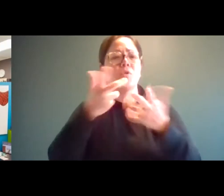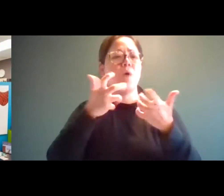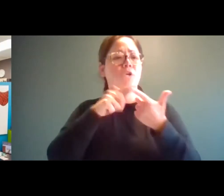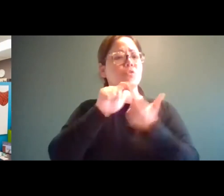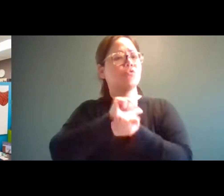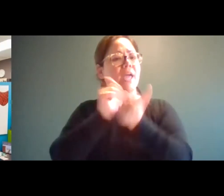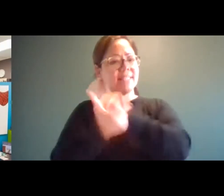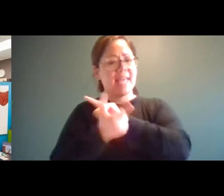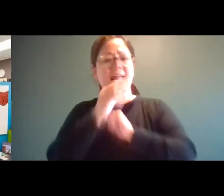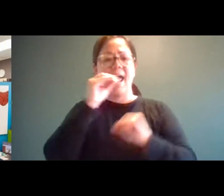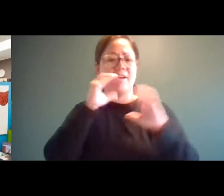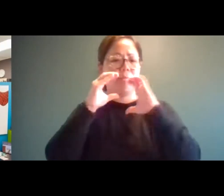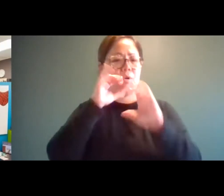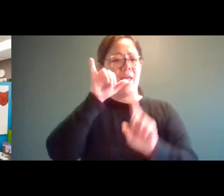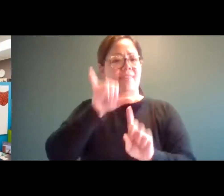and communicate that brand in other languages.